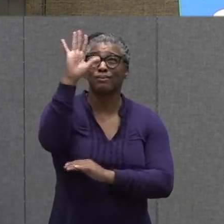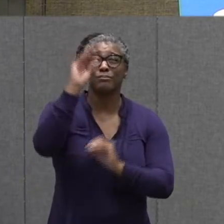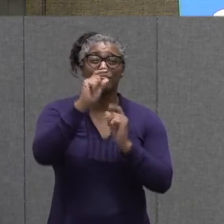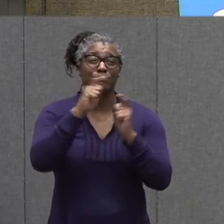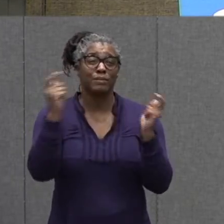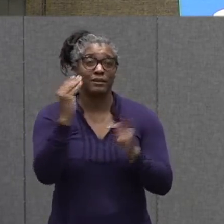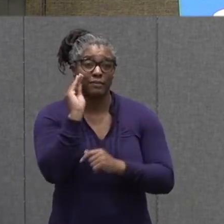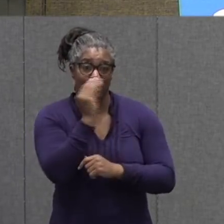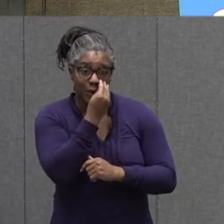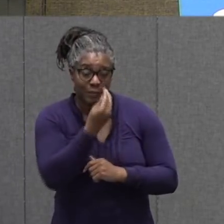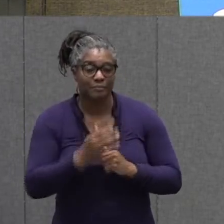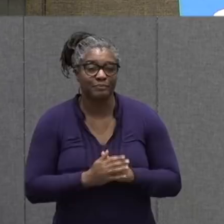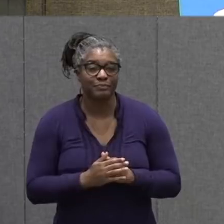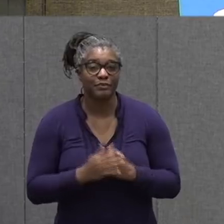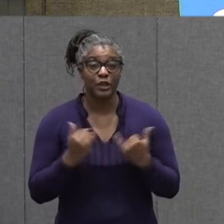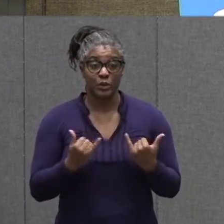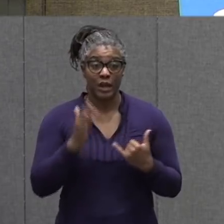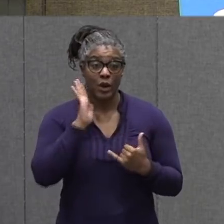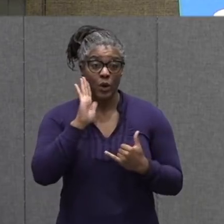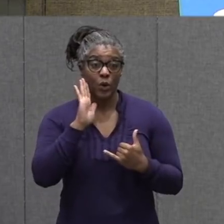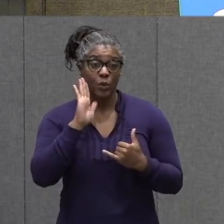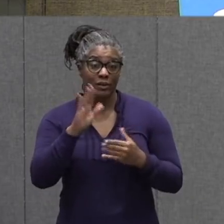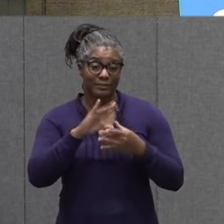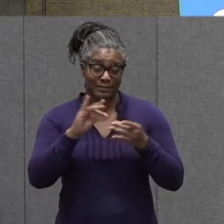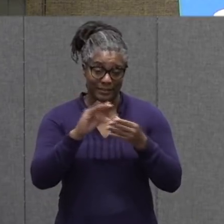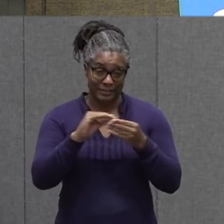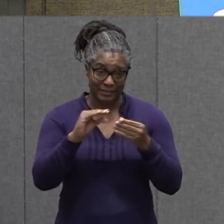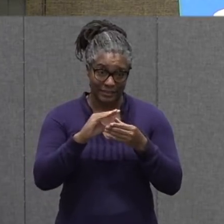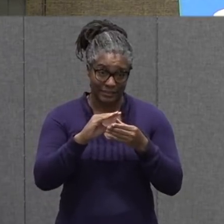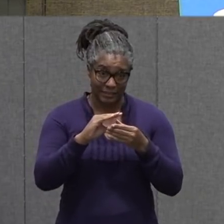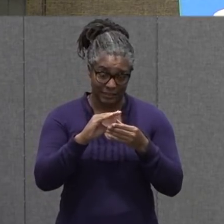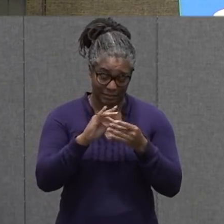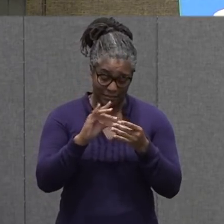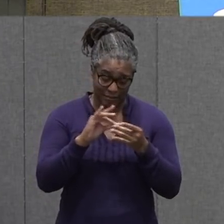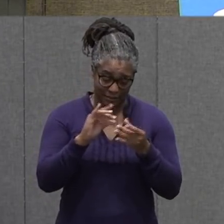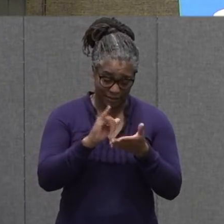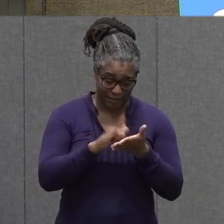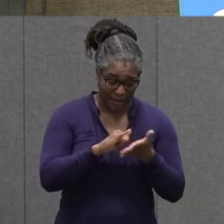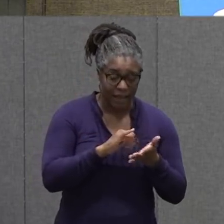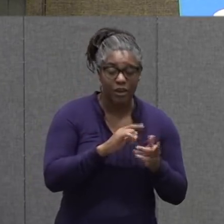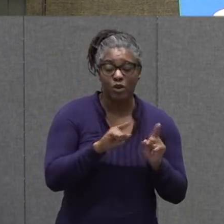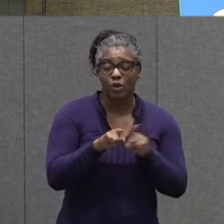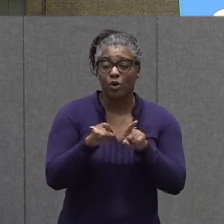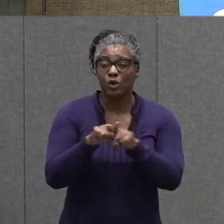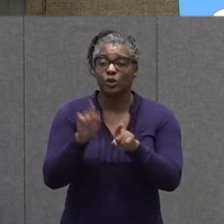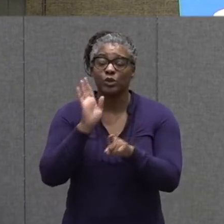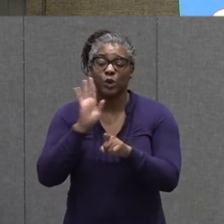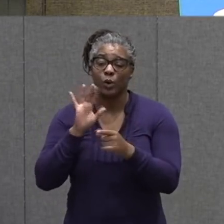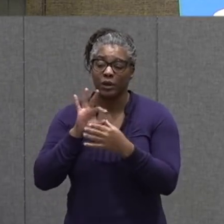as well as the words that Miss Kay taught you, adapt and adaptation.